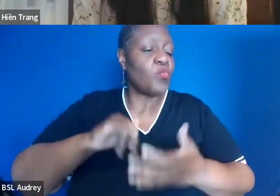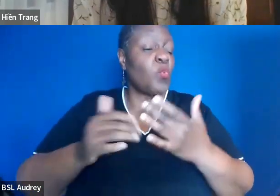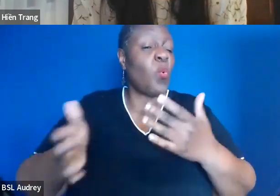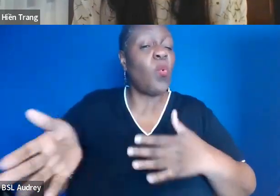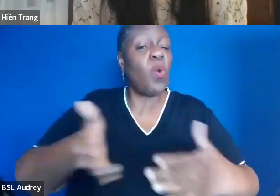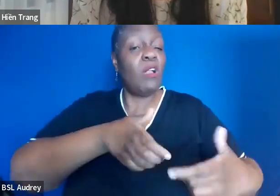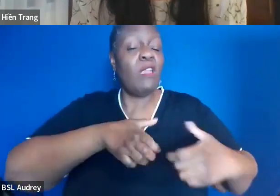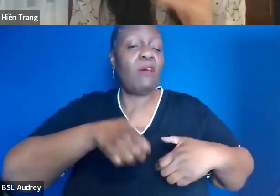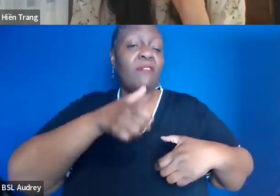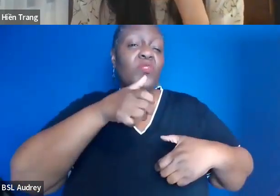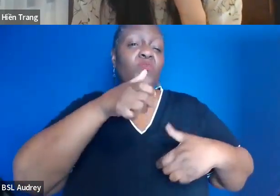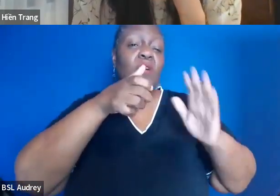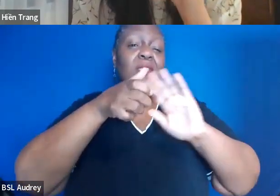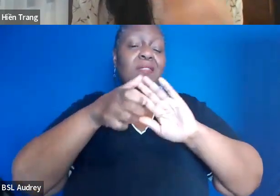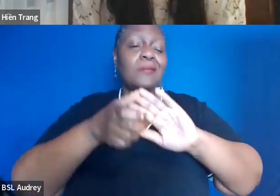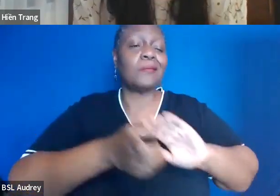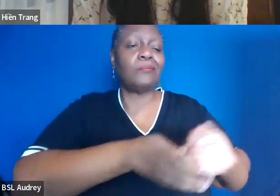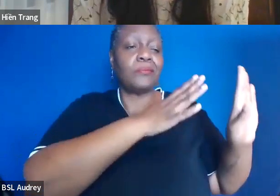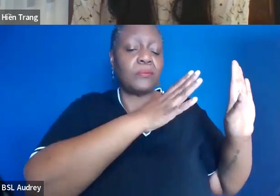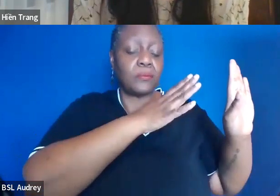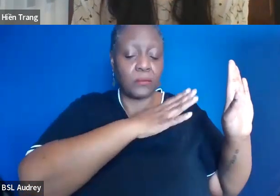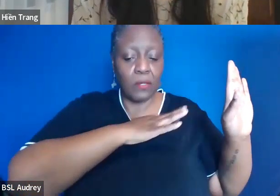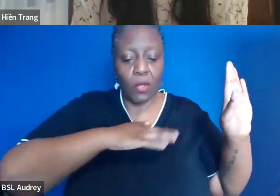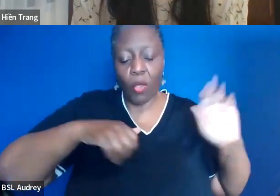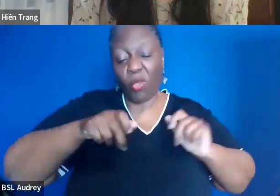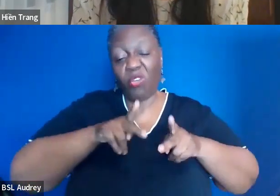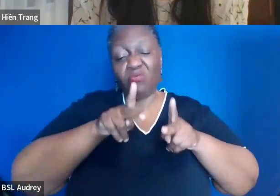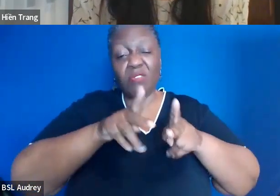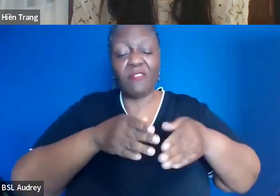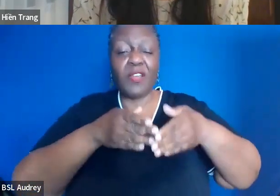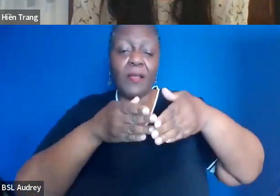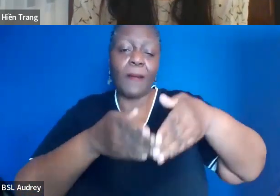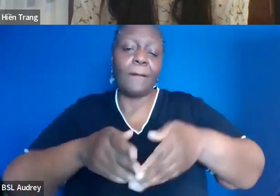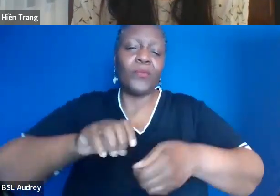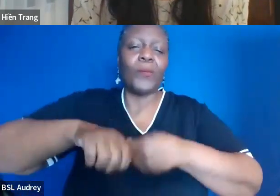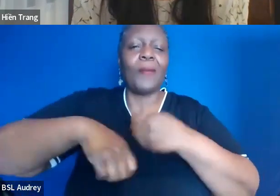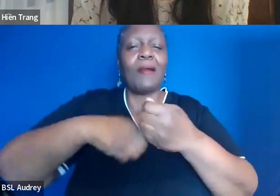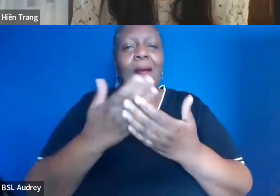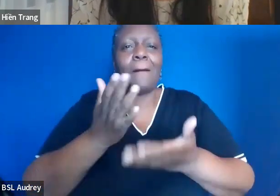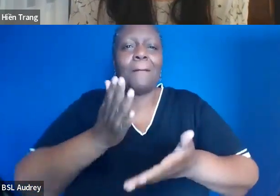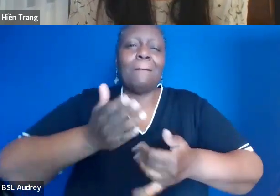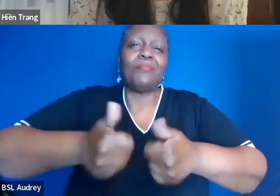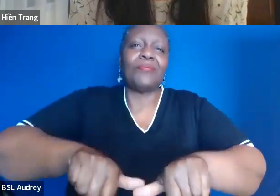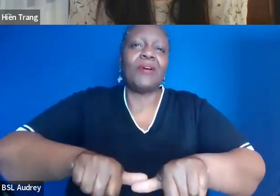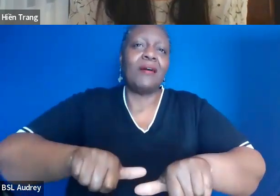Leaves her boat, her rowing, her river To become, at last, another man’s bride